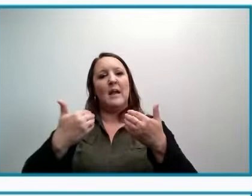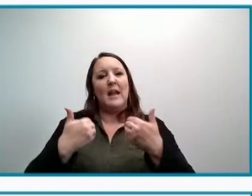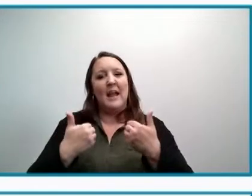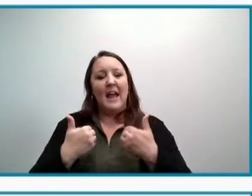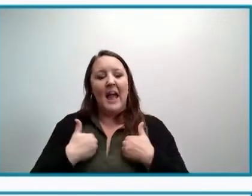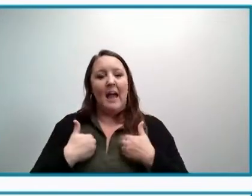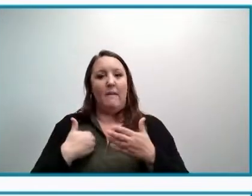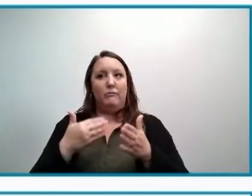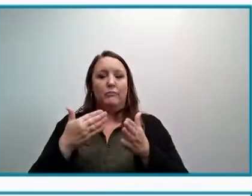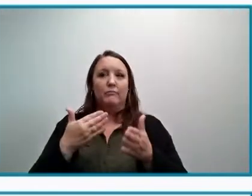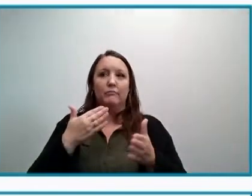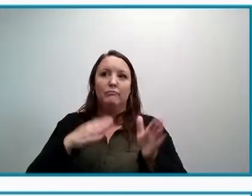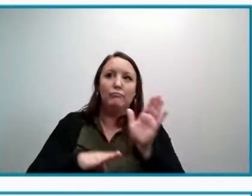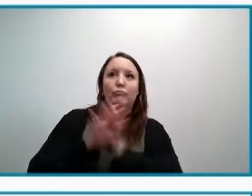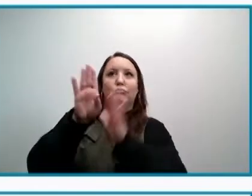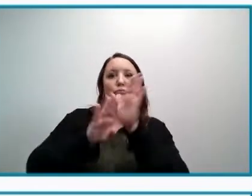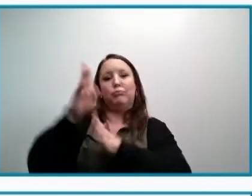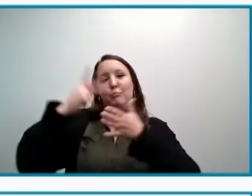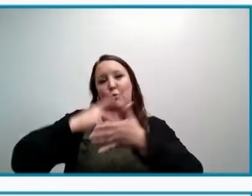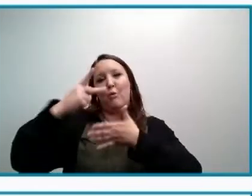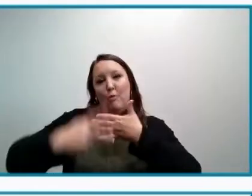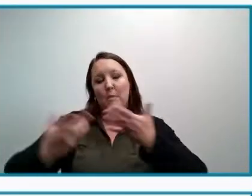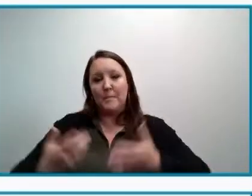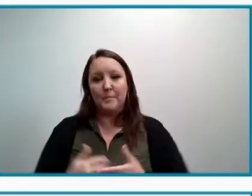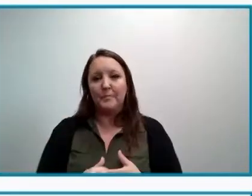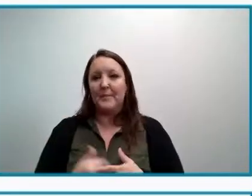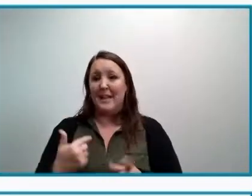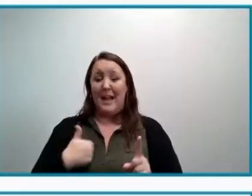we're, we're starting, I was there since for like five years at VVSD,